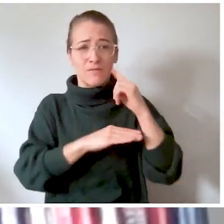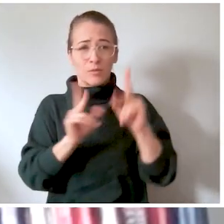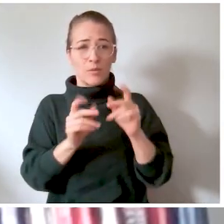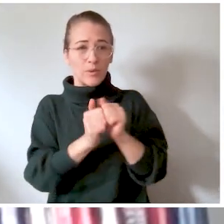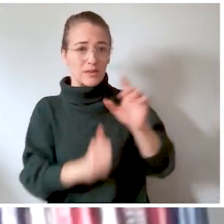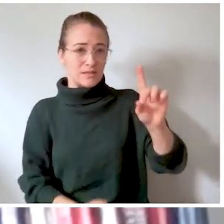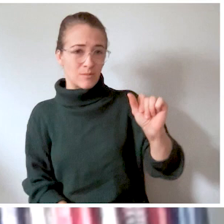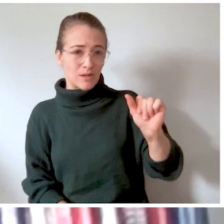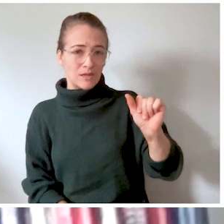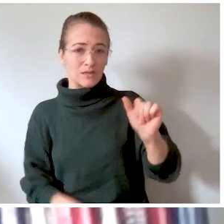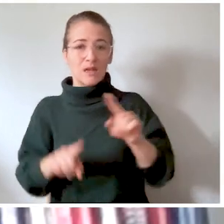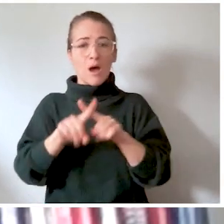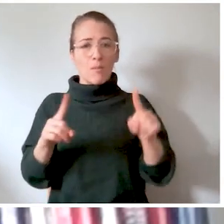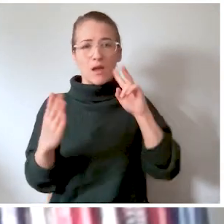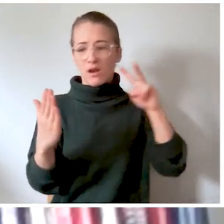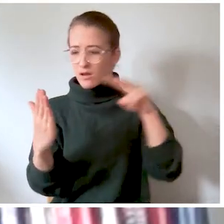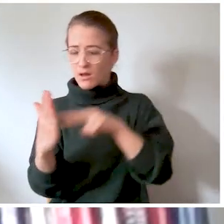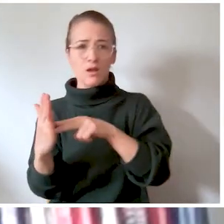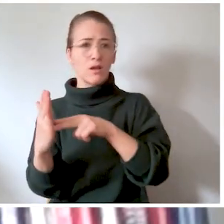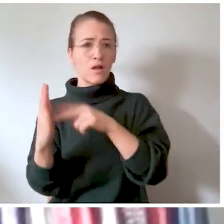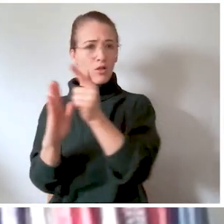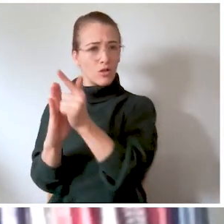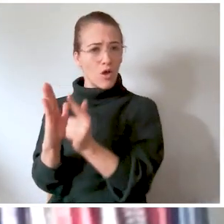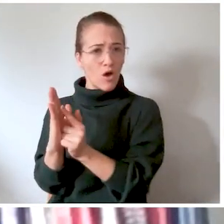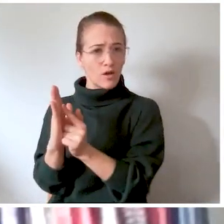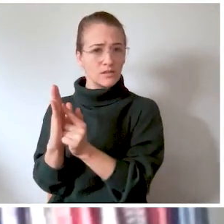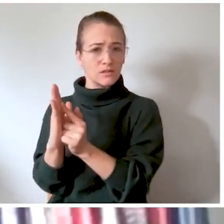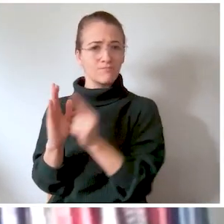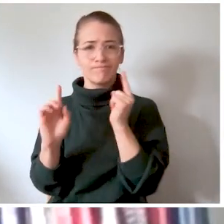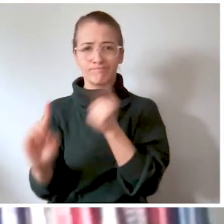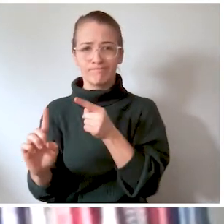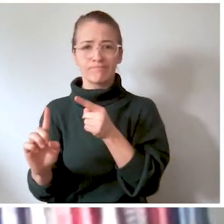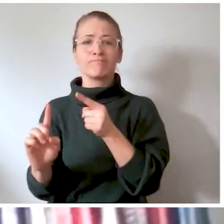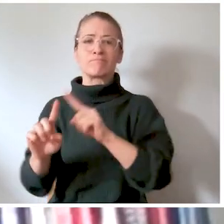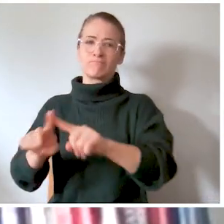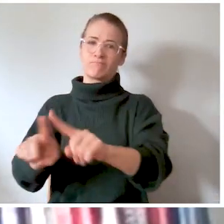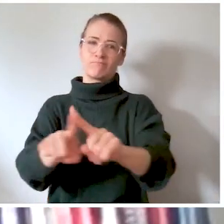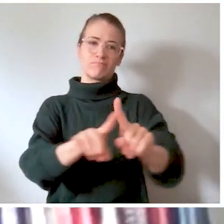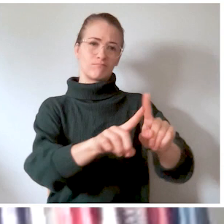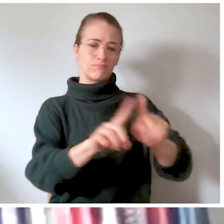But when you look at those ordinances, Katrin, to your point, they do vary drastically across the state.